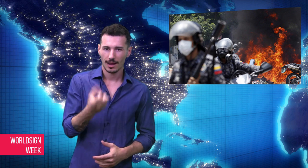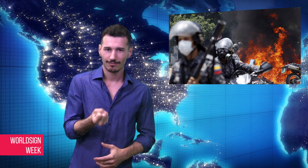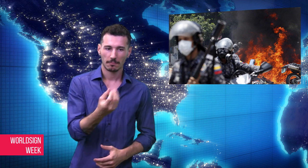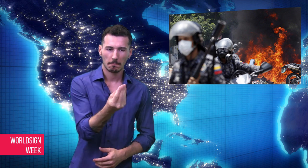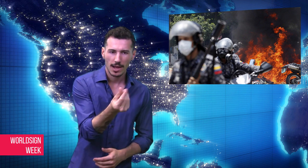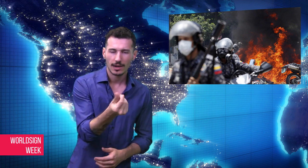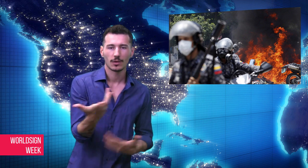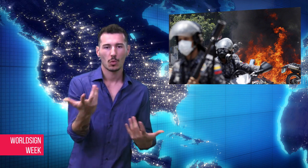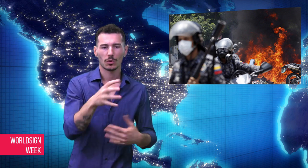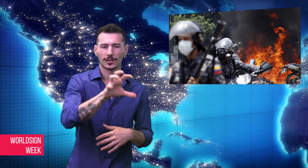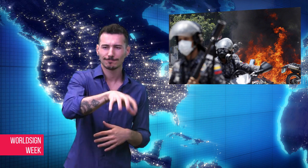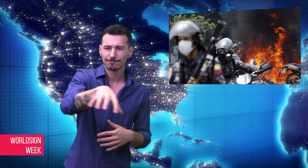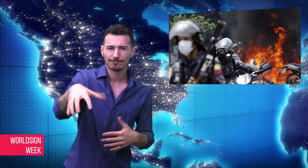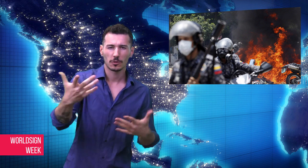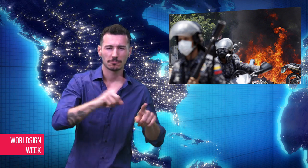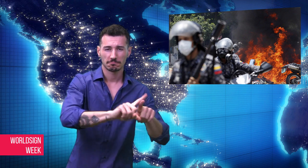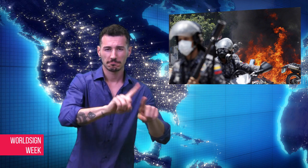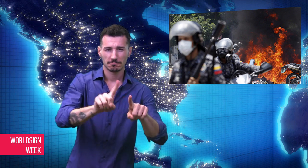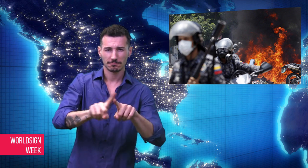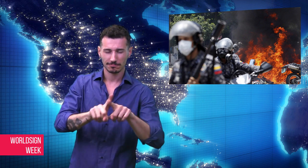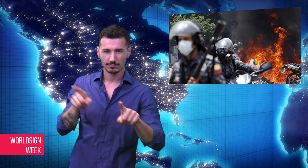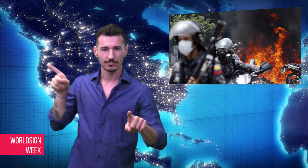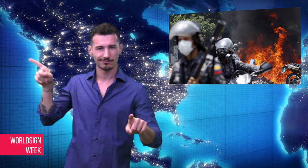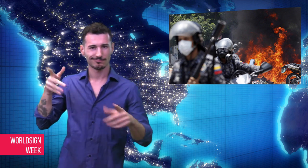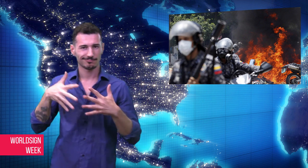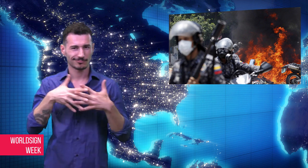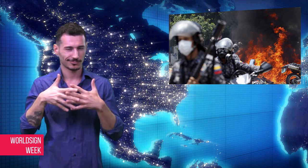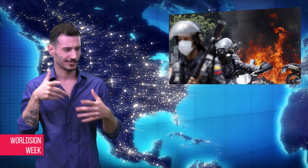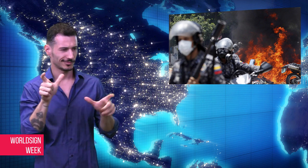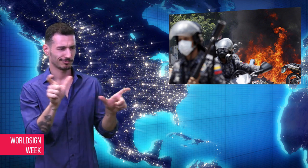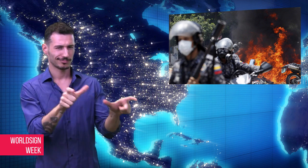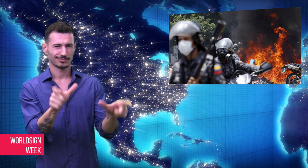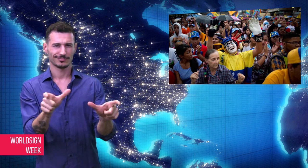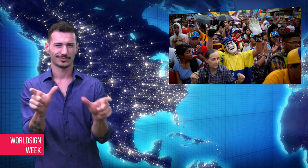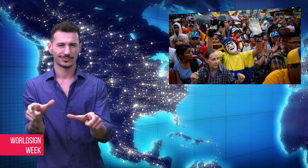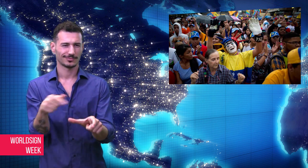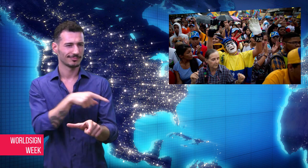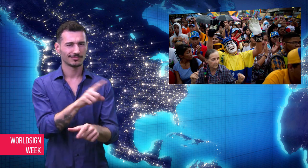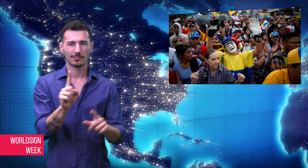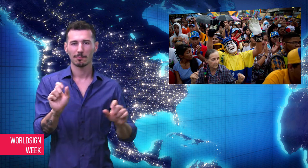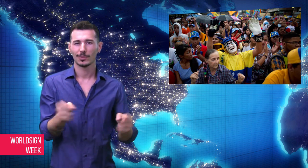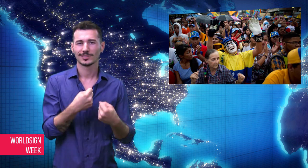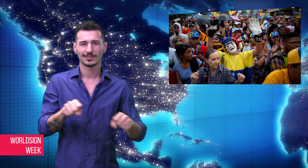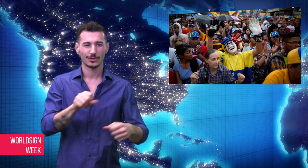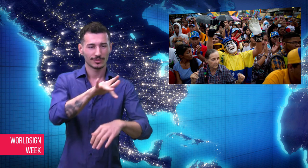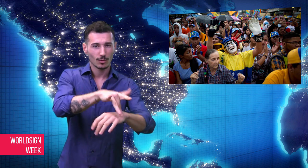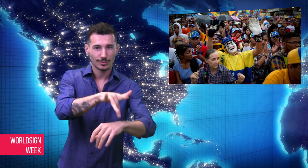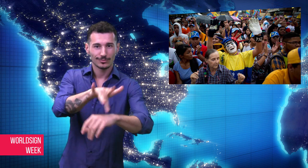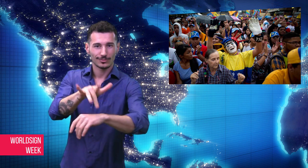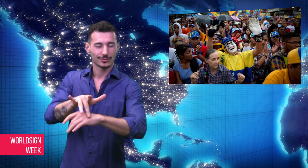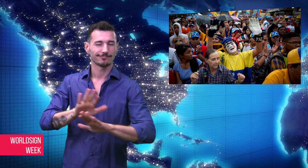Maduro had within U.S. jurisdiction. Mexico, Colombia and Peru also said they